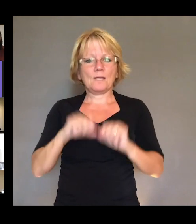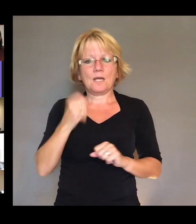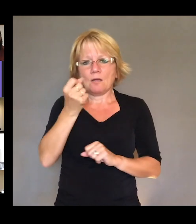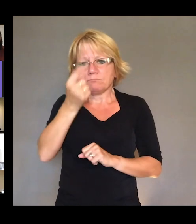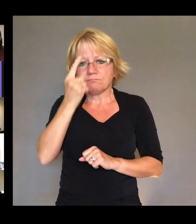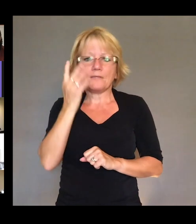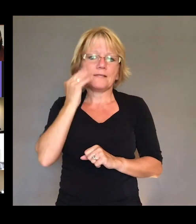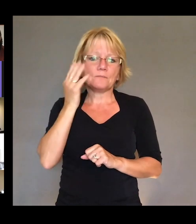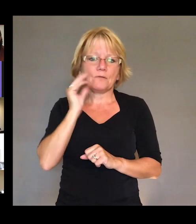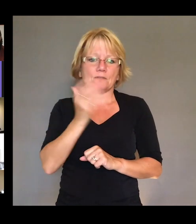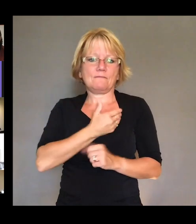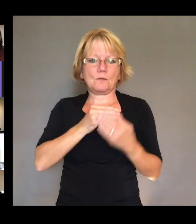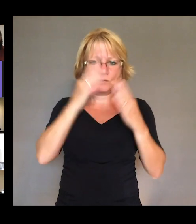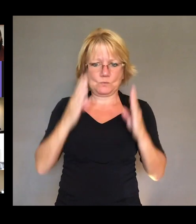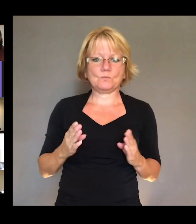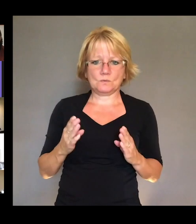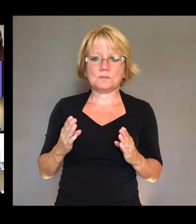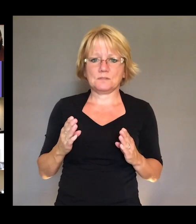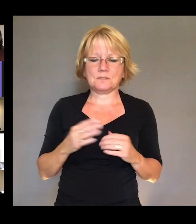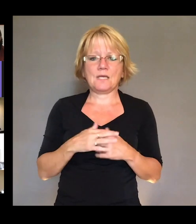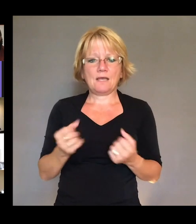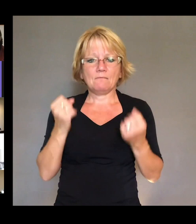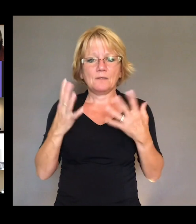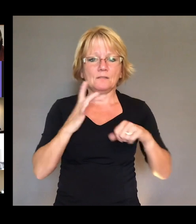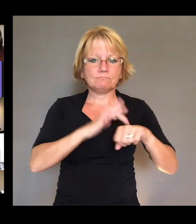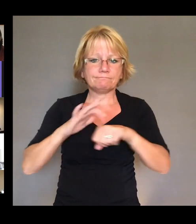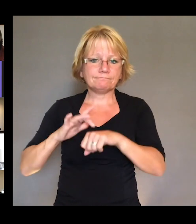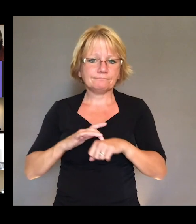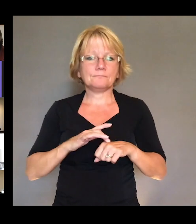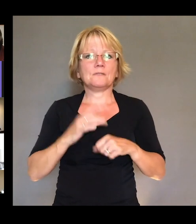to the experiences of a lot of our students. You know, there are a lot of resources out there